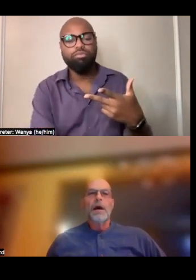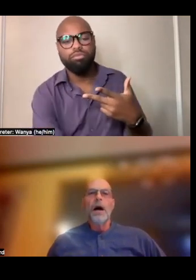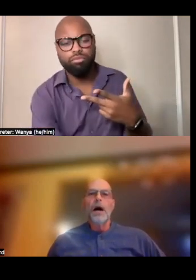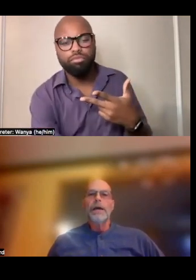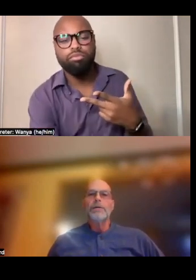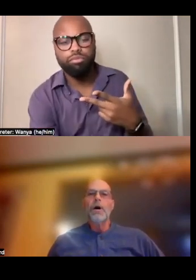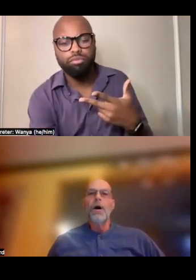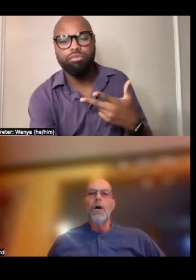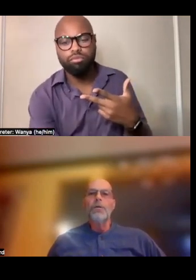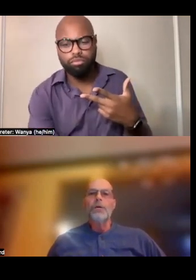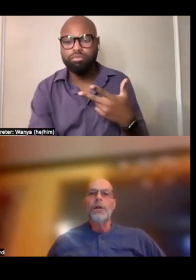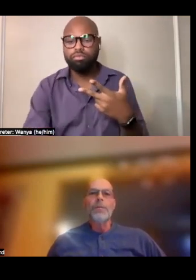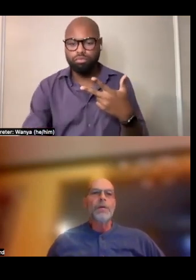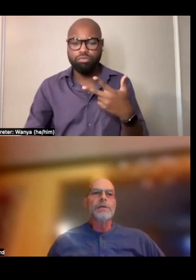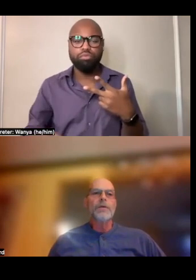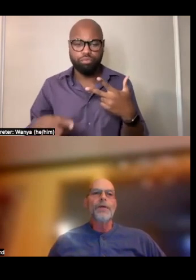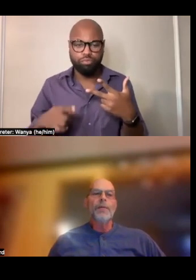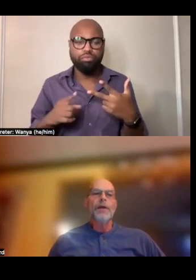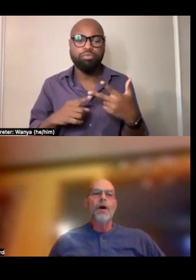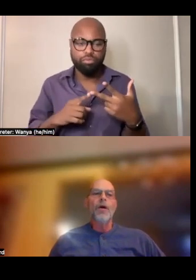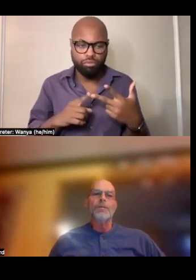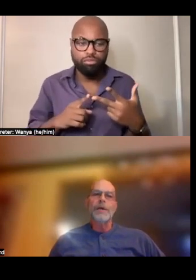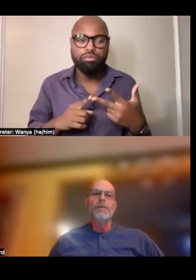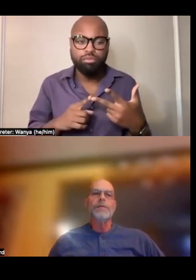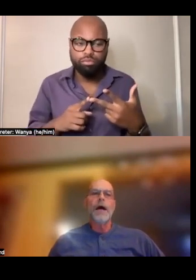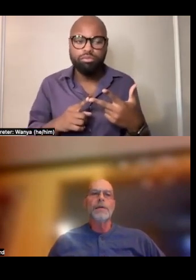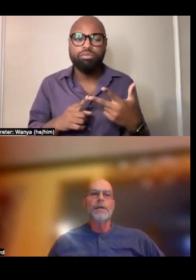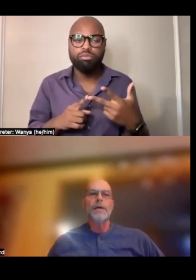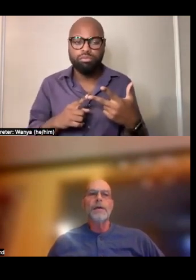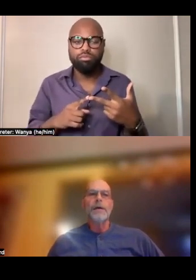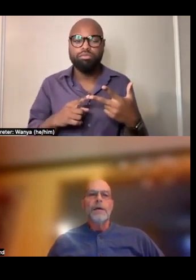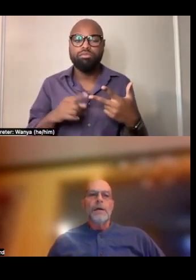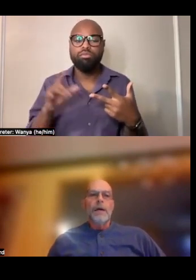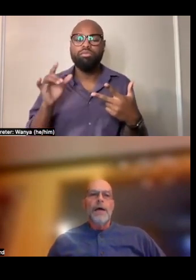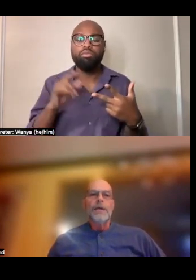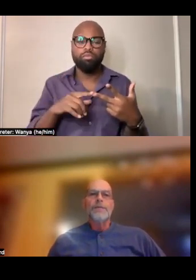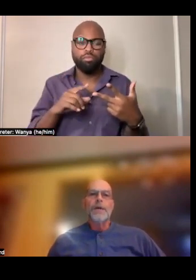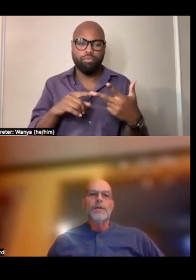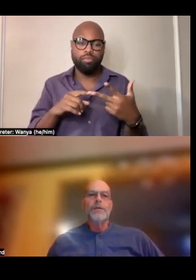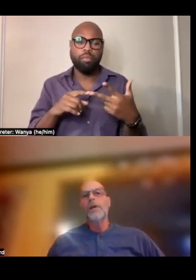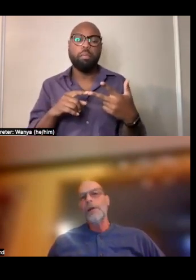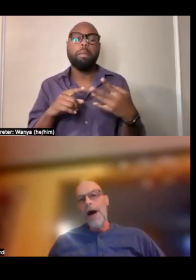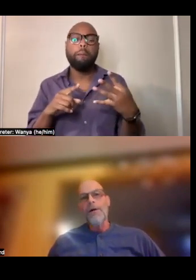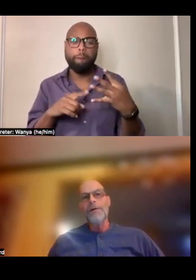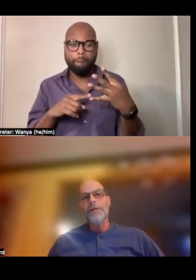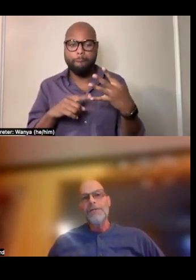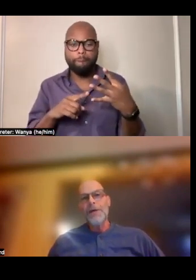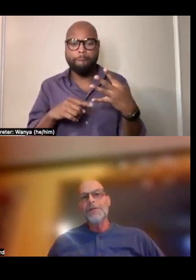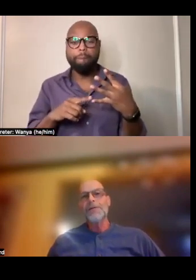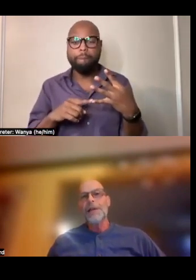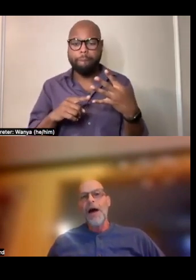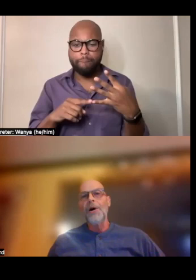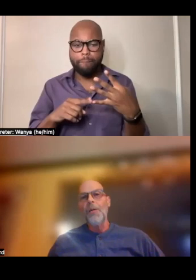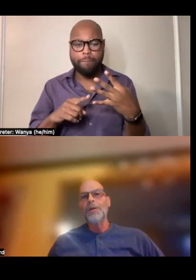Into all newly built single-family homes. That was the idea. And these feature allow these features allow a home to